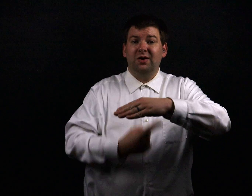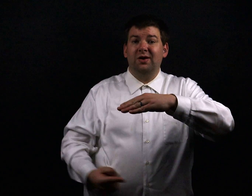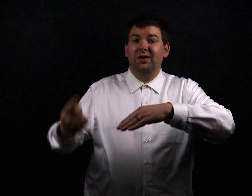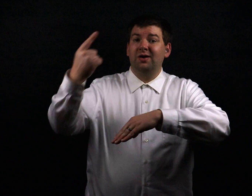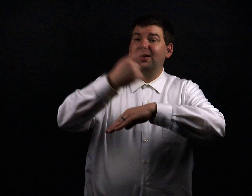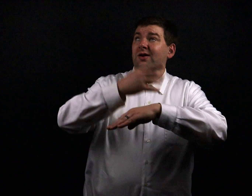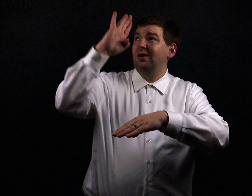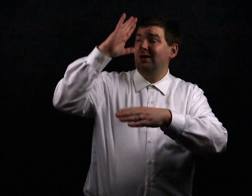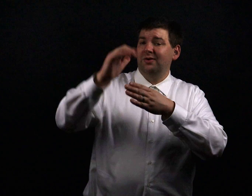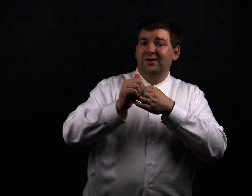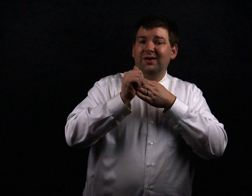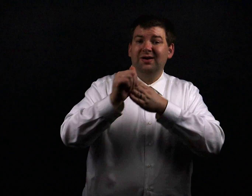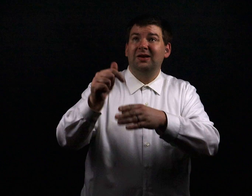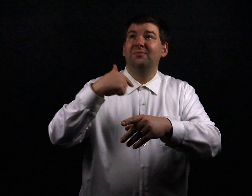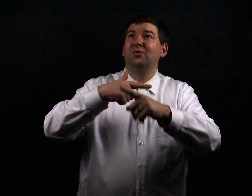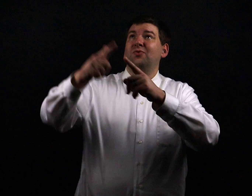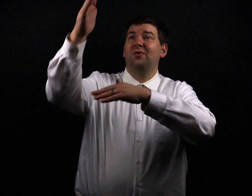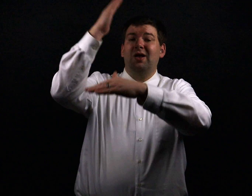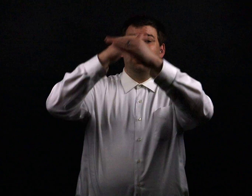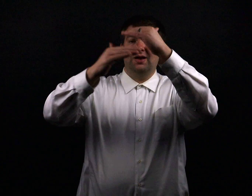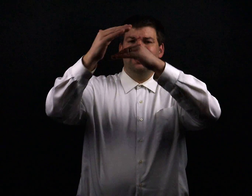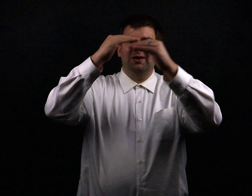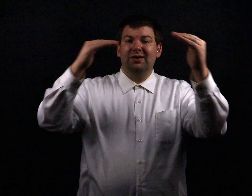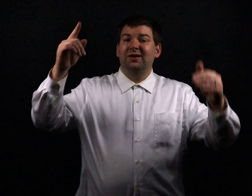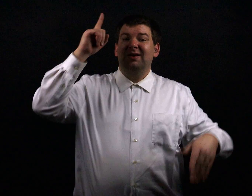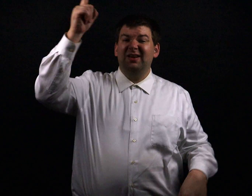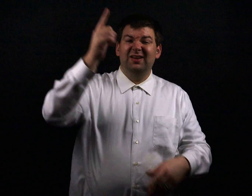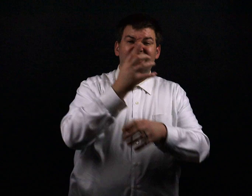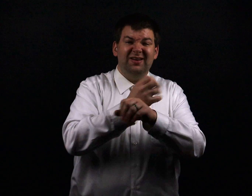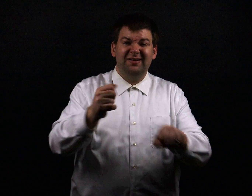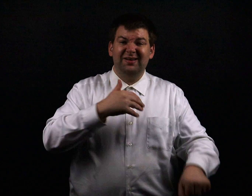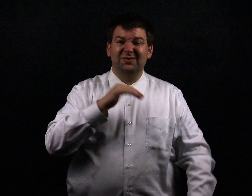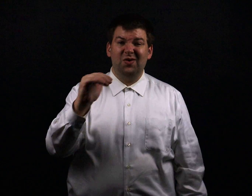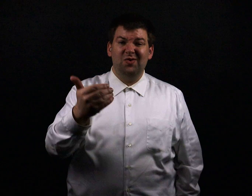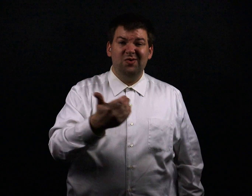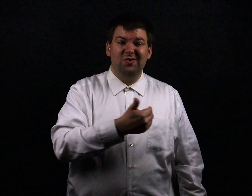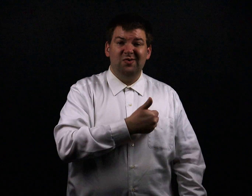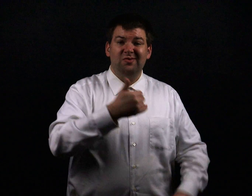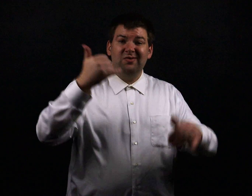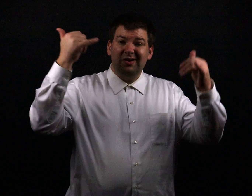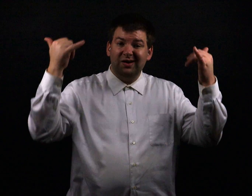one day God led me to the light He saved my soul